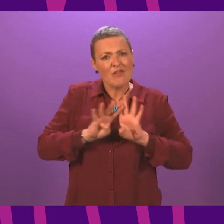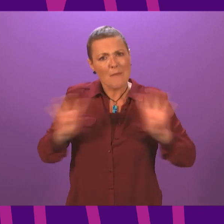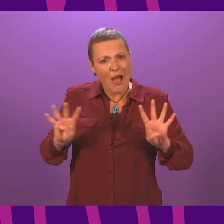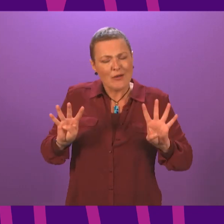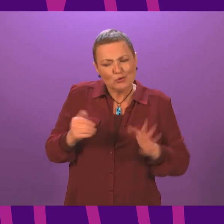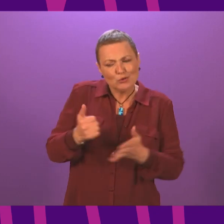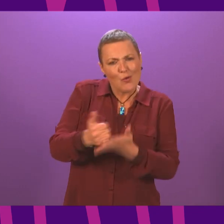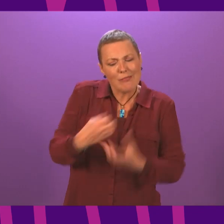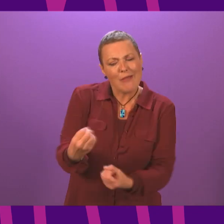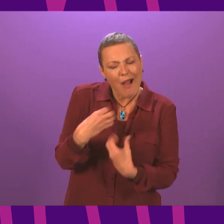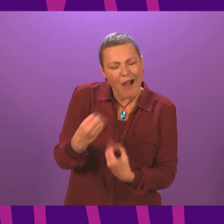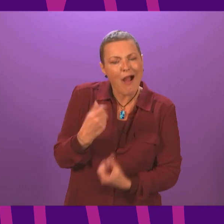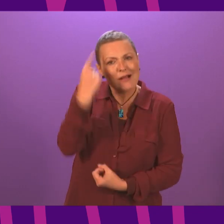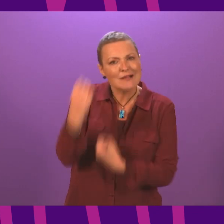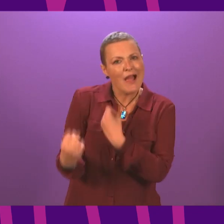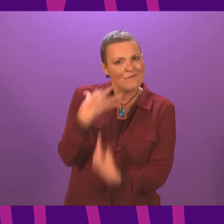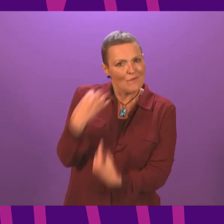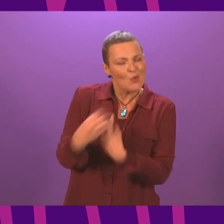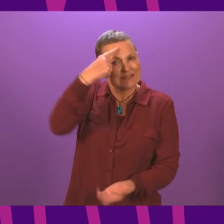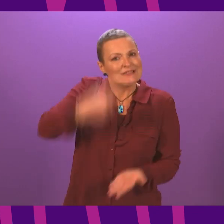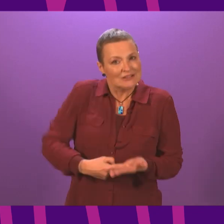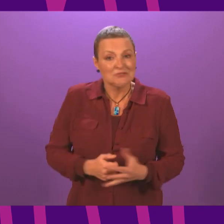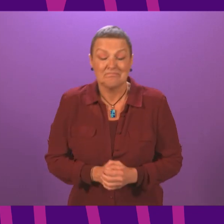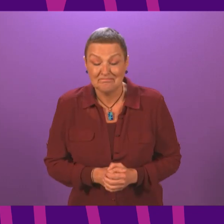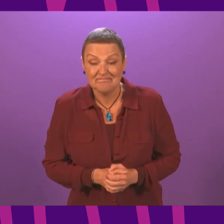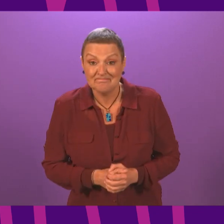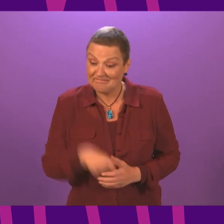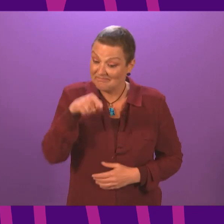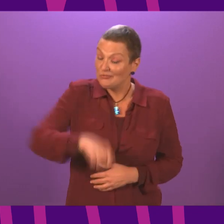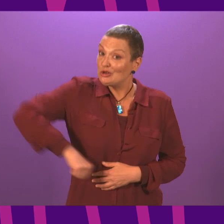The work on the necessary legislation is also well under way. The Scottish Commission on